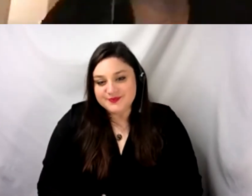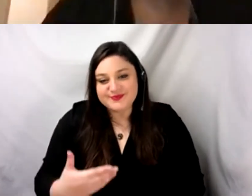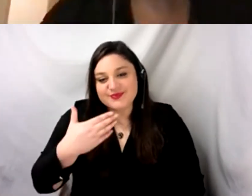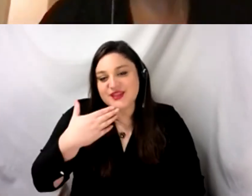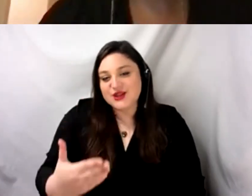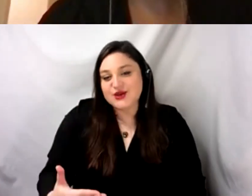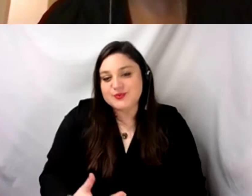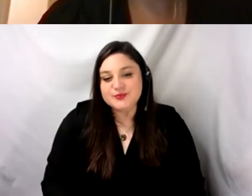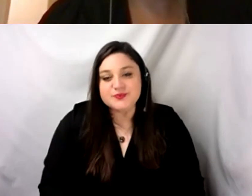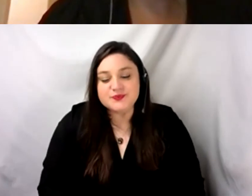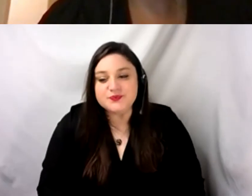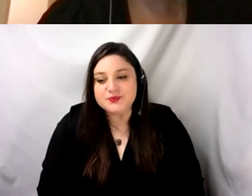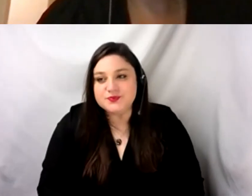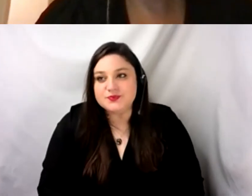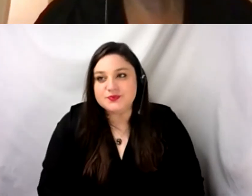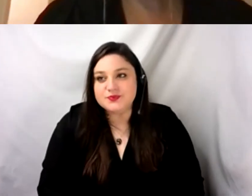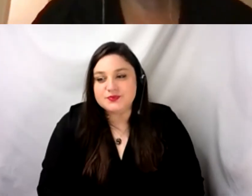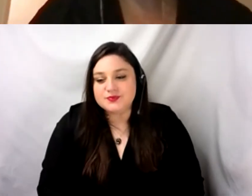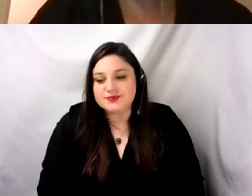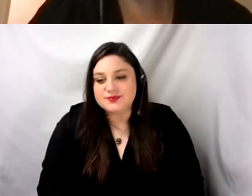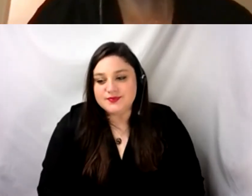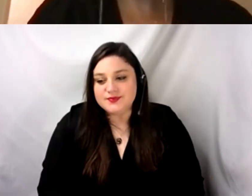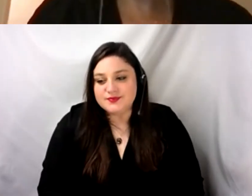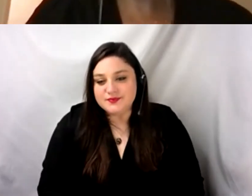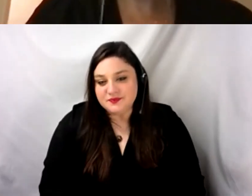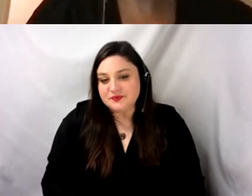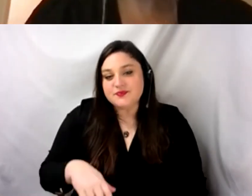what we are hearing as well.